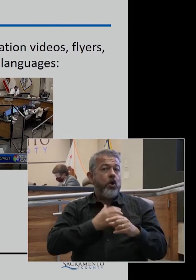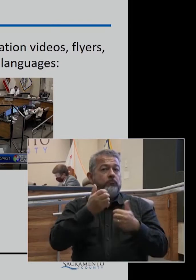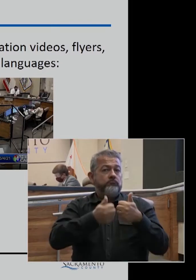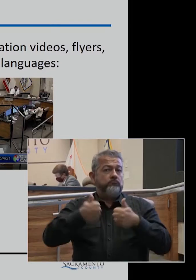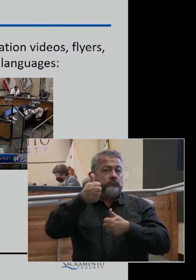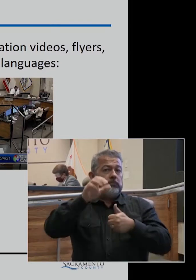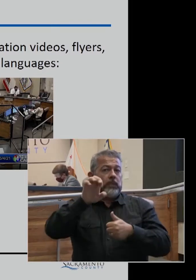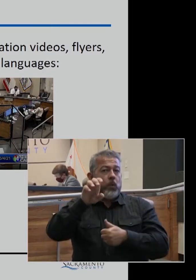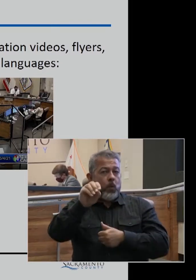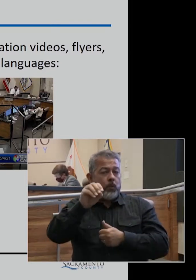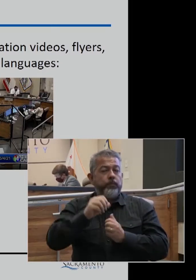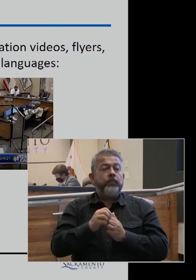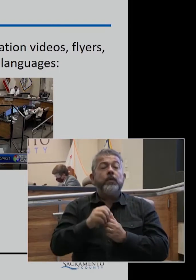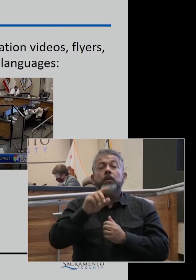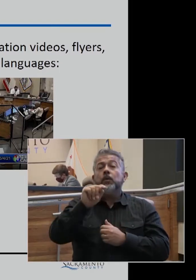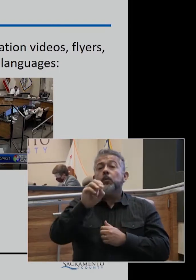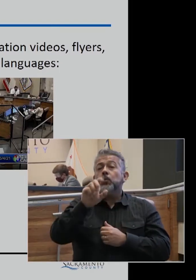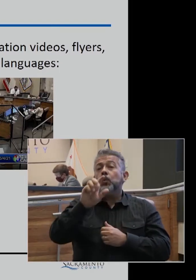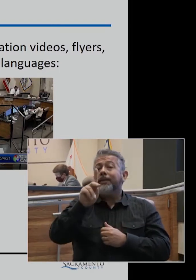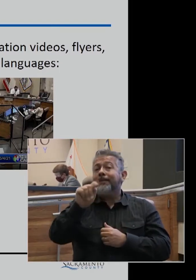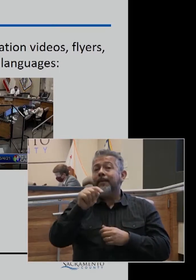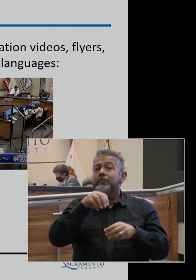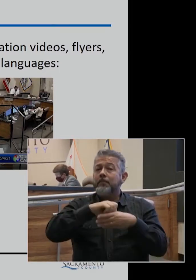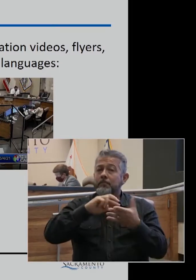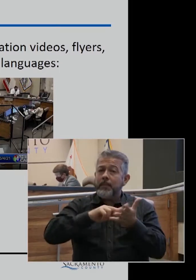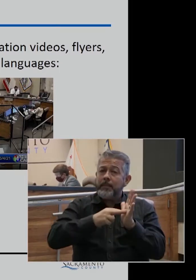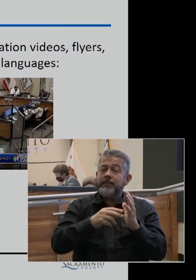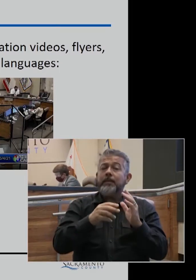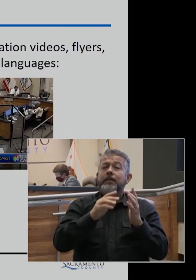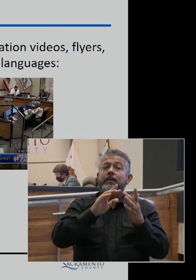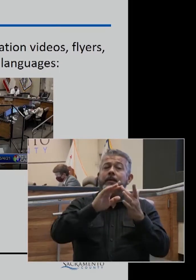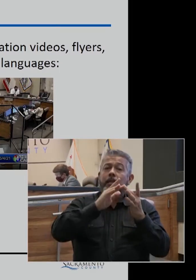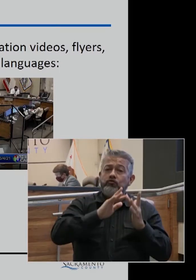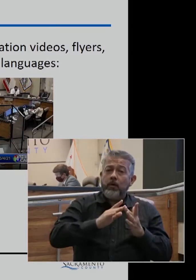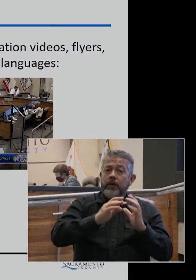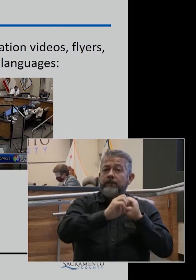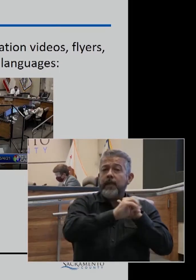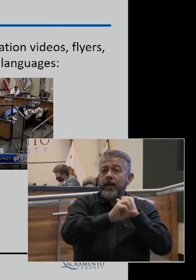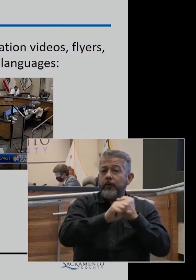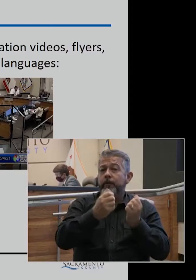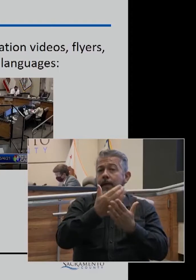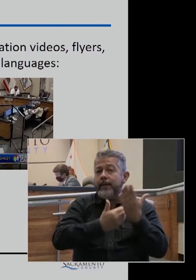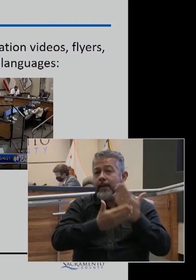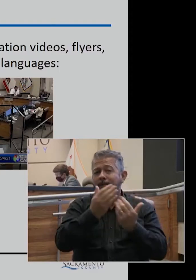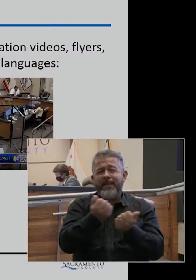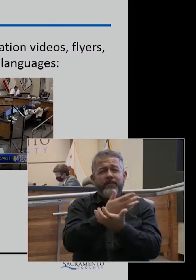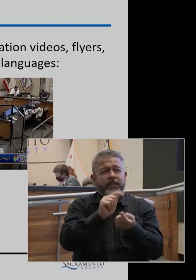ADDITIONAL LANGUAGES AND TOOL KITS INCLUDE ELECTRONIC FLYERS KITS INCLUDE ELECTRONIC FLYERS AND HANDOUTS, TRANSLAED AS WELL AND HANDOUTS, TRANSLAED AS WELL AS VIDEOS OF PUBLIC